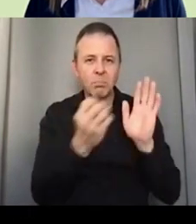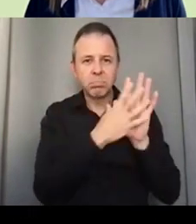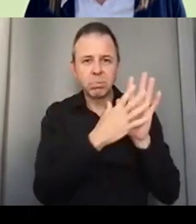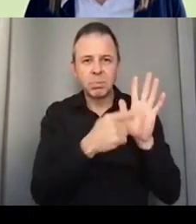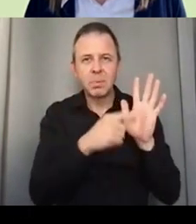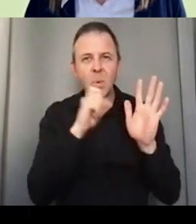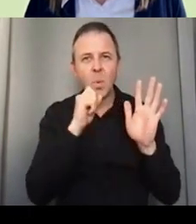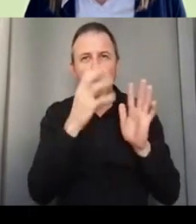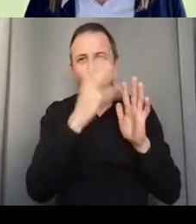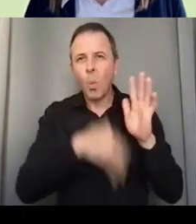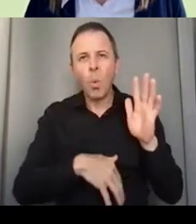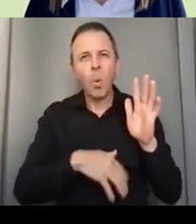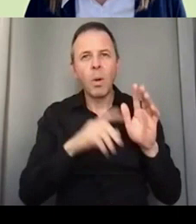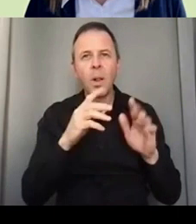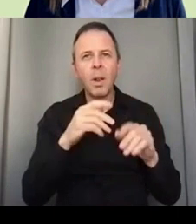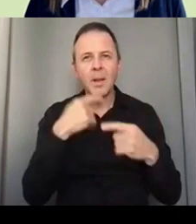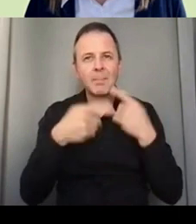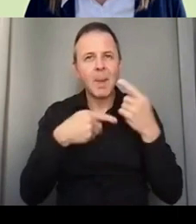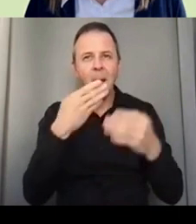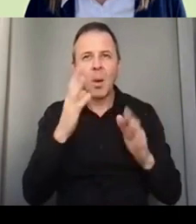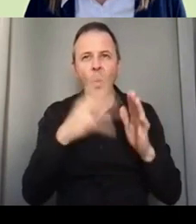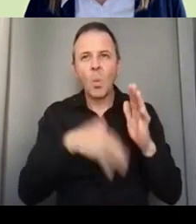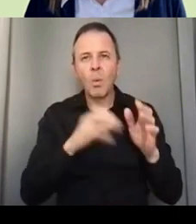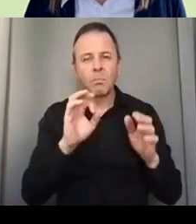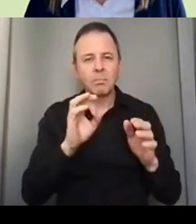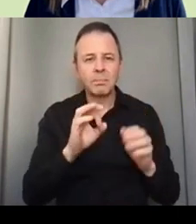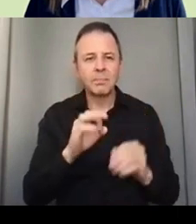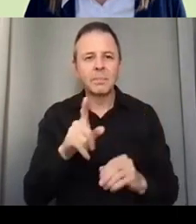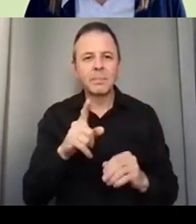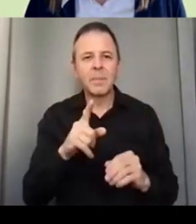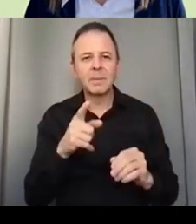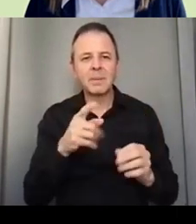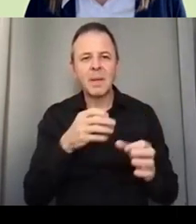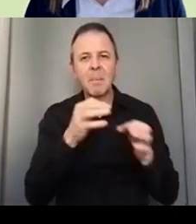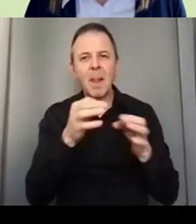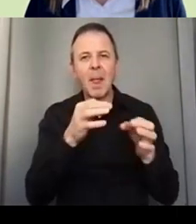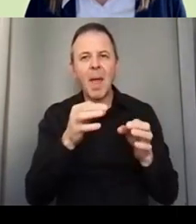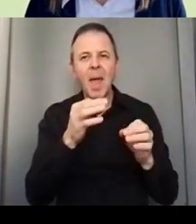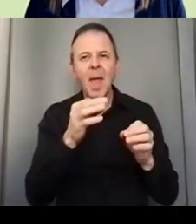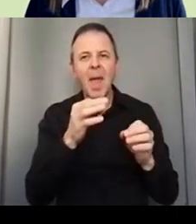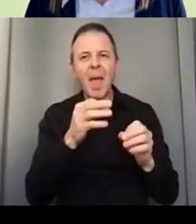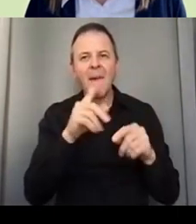today but take the example plan variation used to be called a light